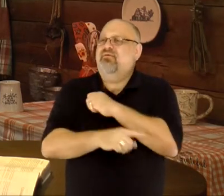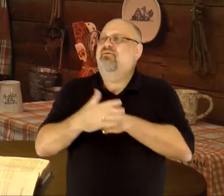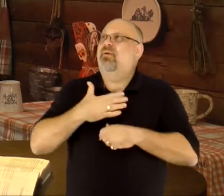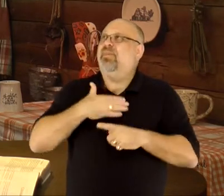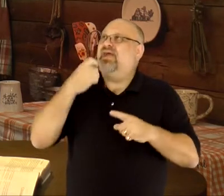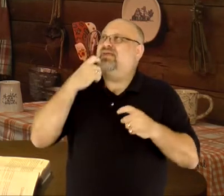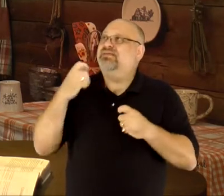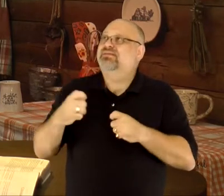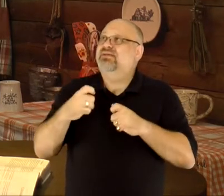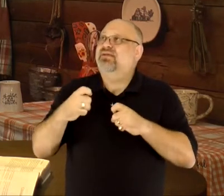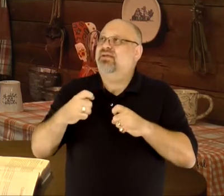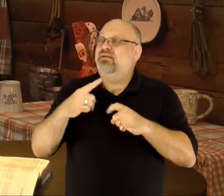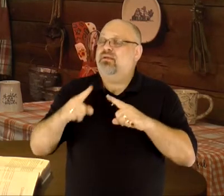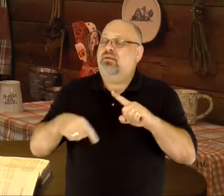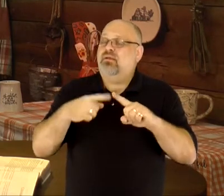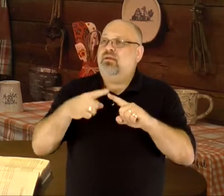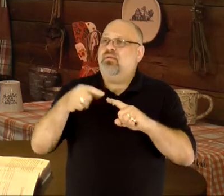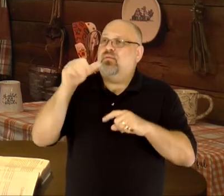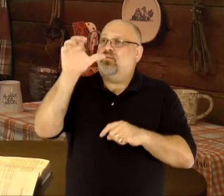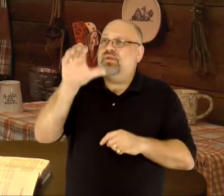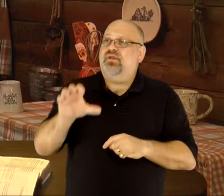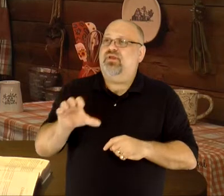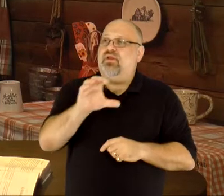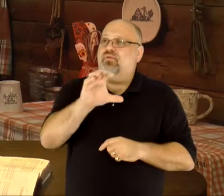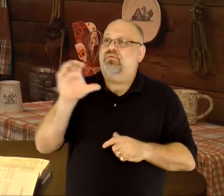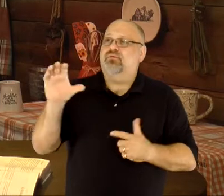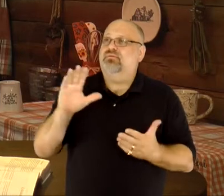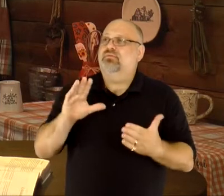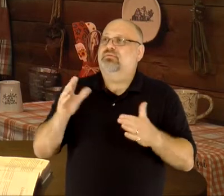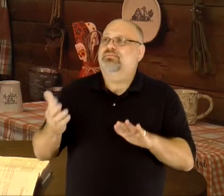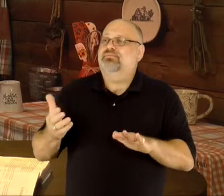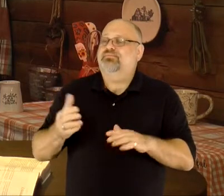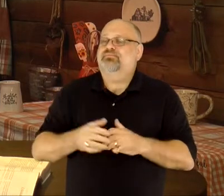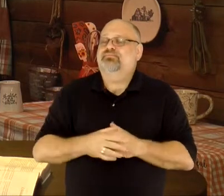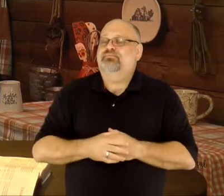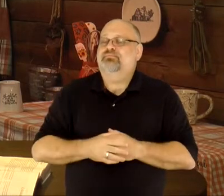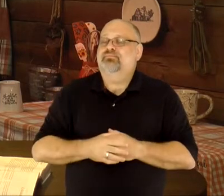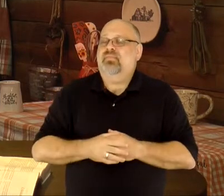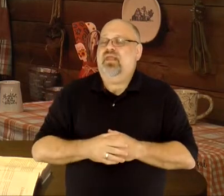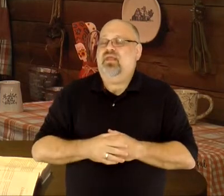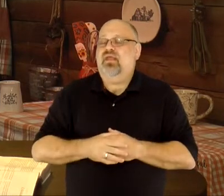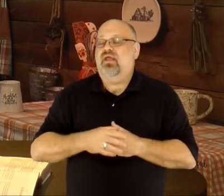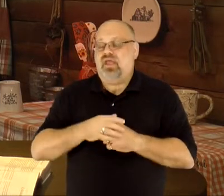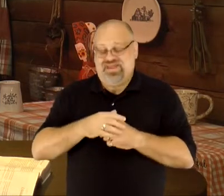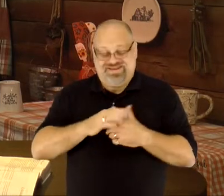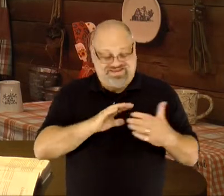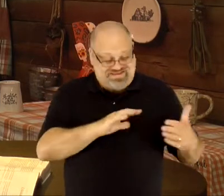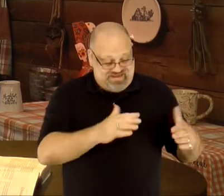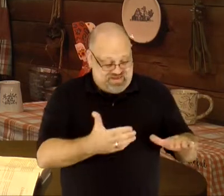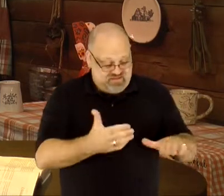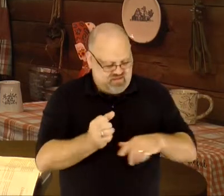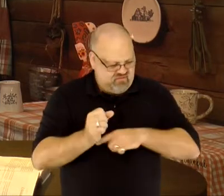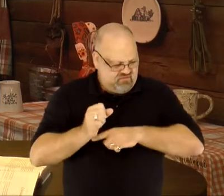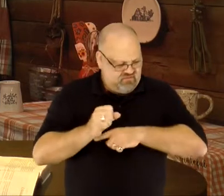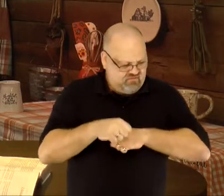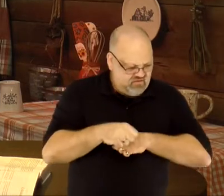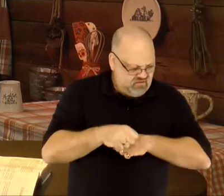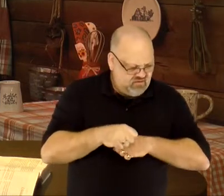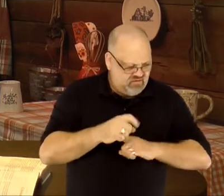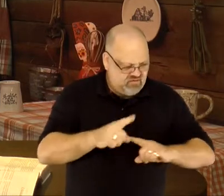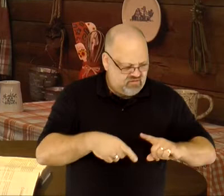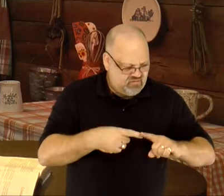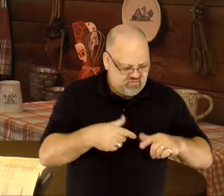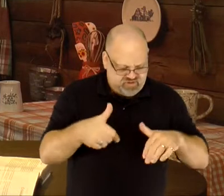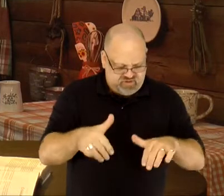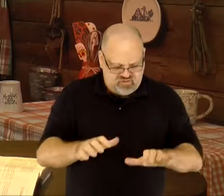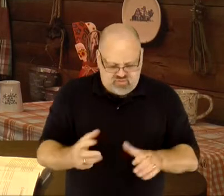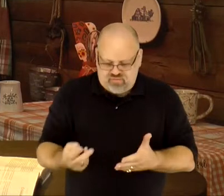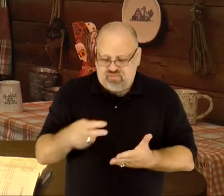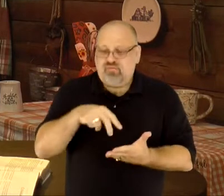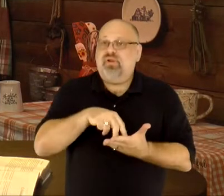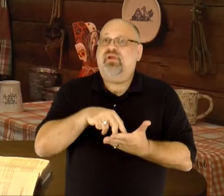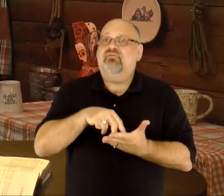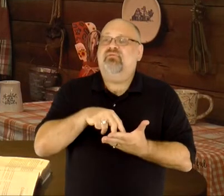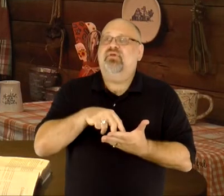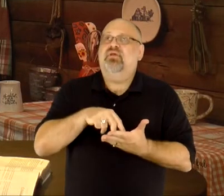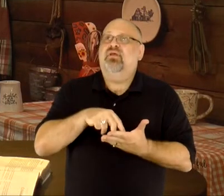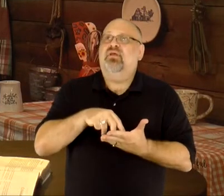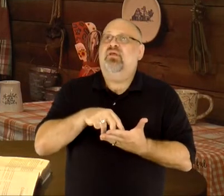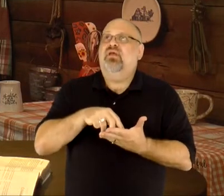for my sin...when You died on the cross...and that You conquered death...when You rose from the grave...